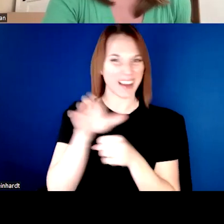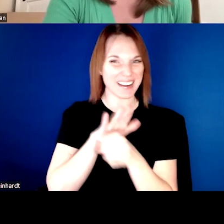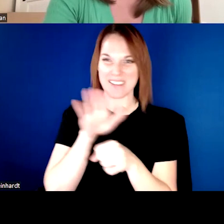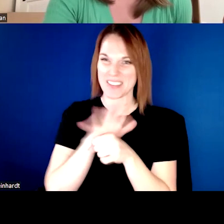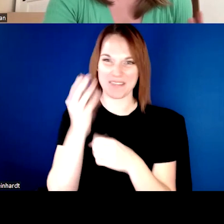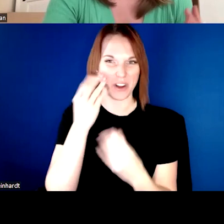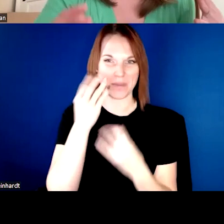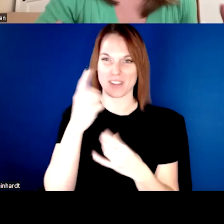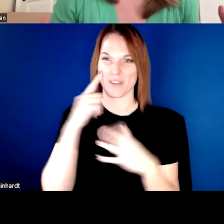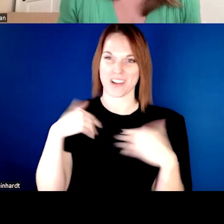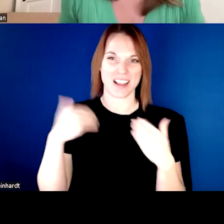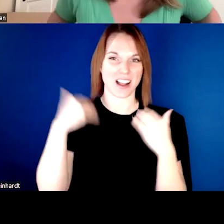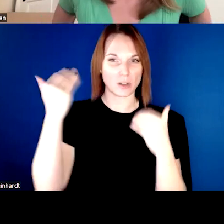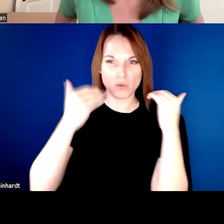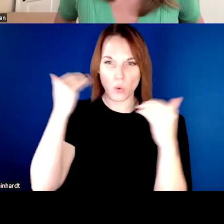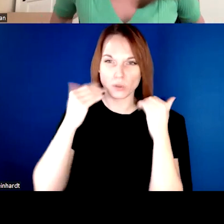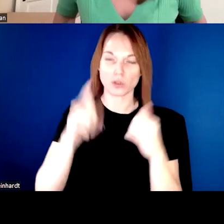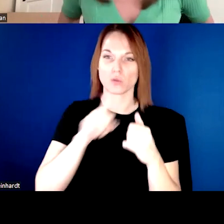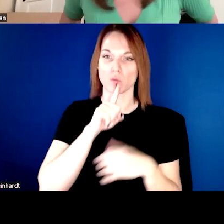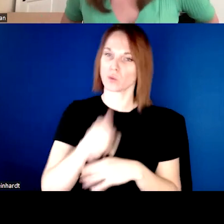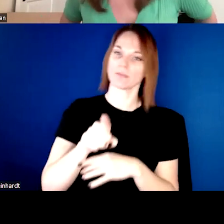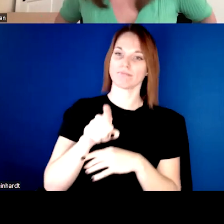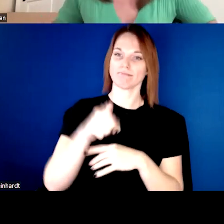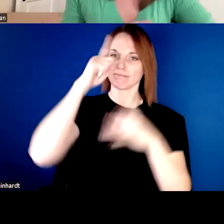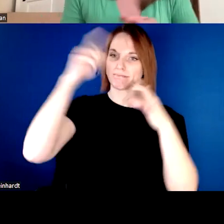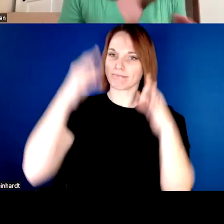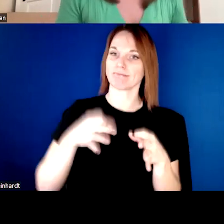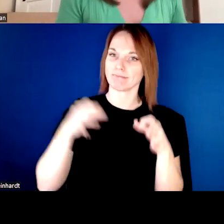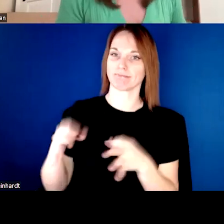adults to make really important decisions, and we know that in the absence of more